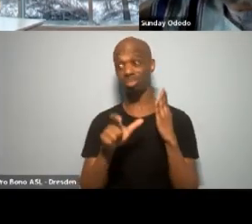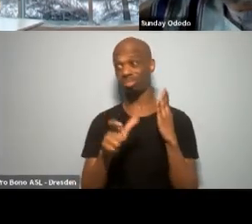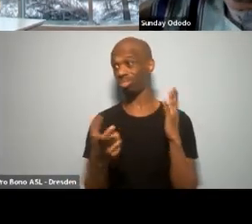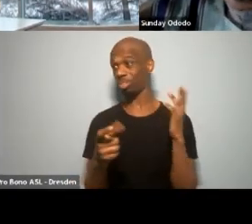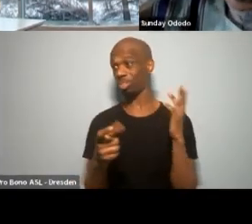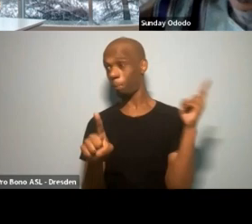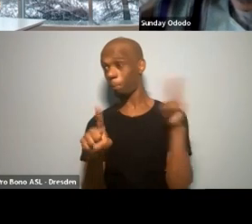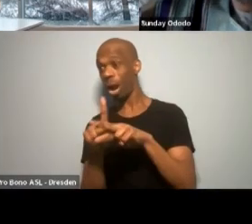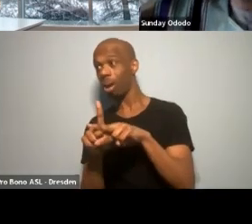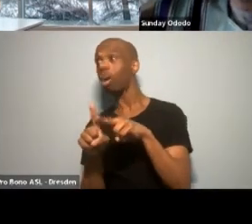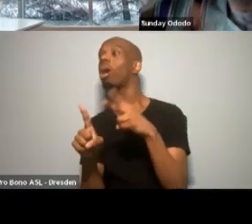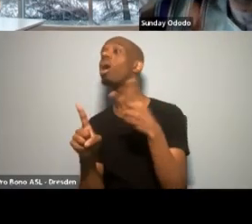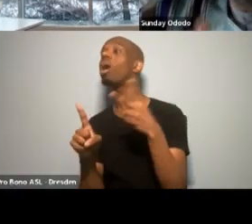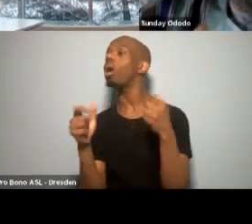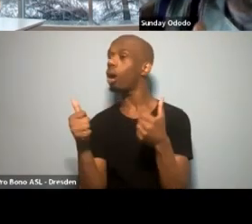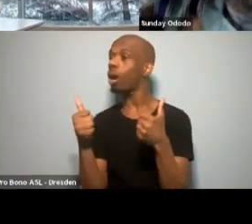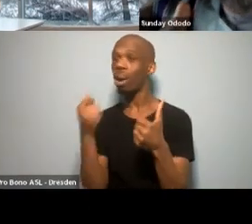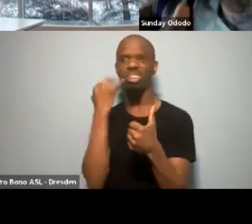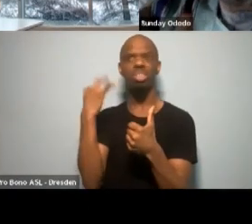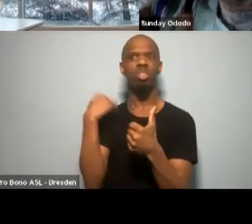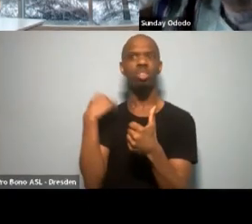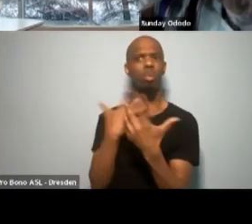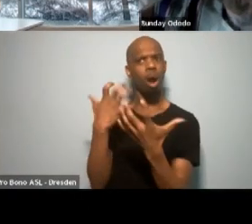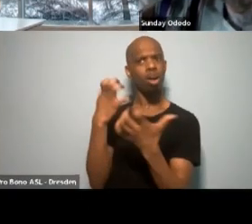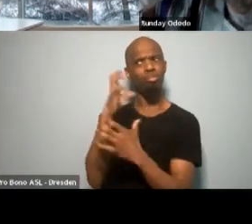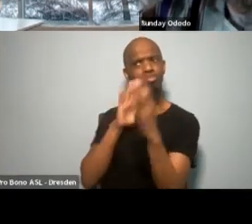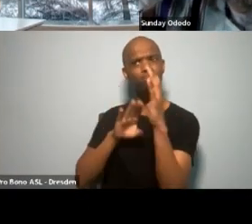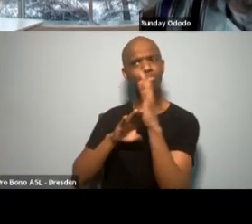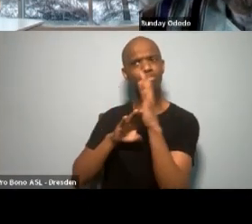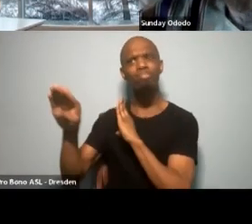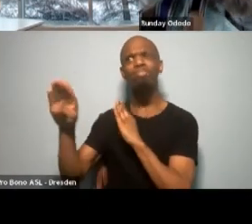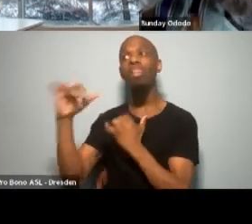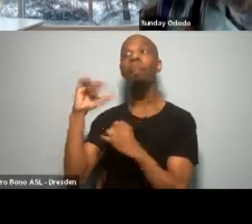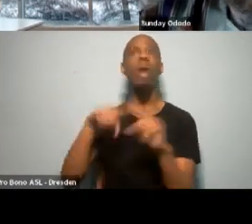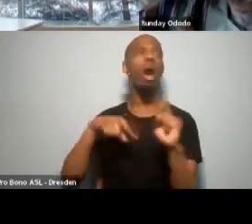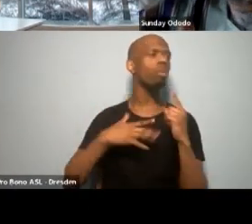So that will let you know that the Nigerian government is responsive.